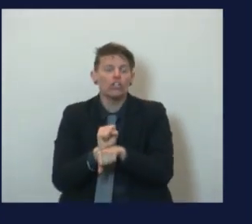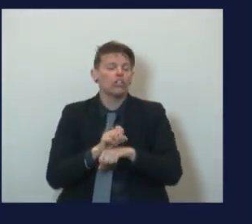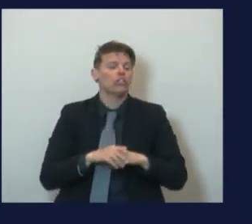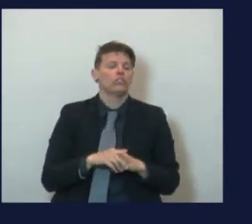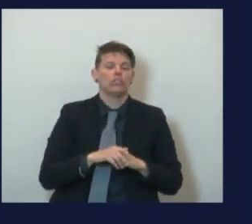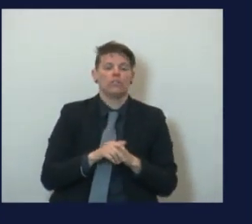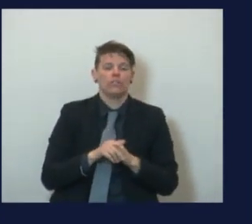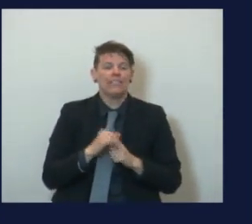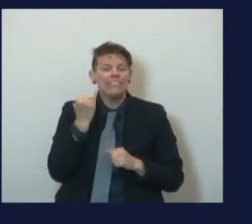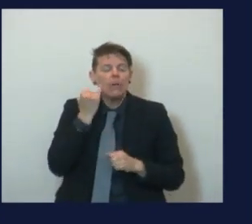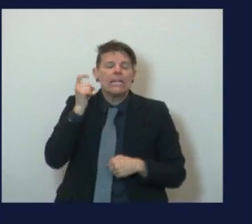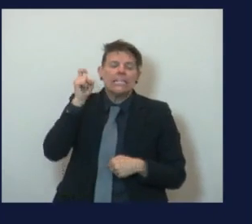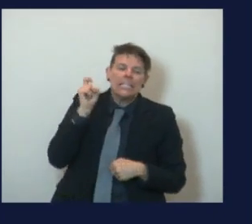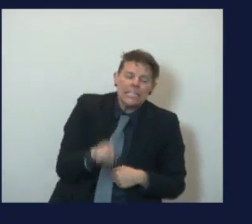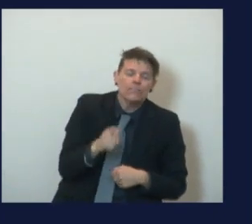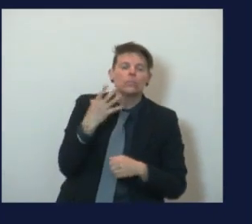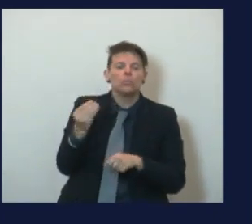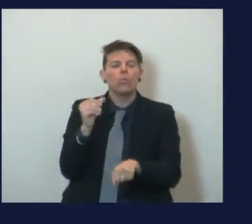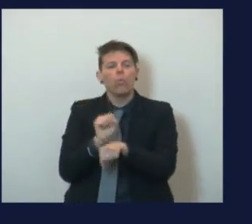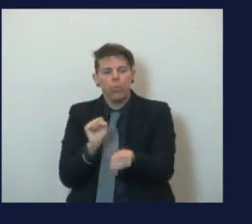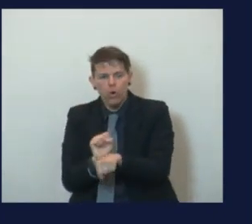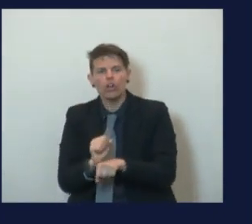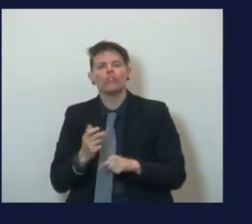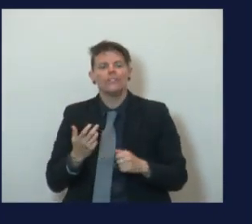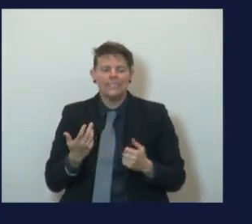DO NOT UNDER ANY CIRCUMSTANCES GO TO WORK.